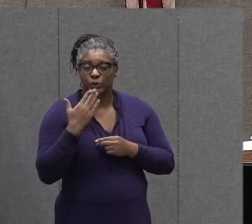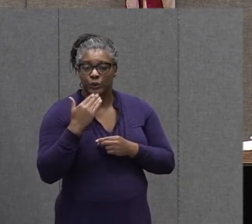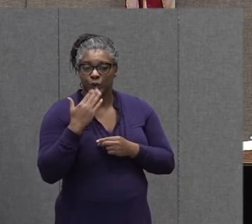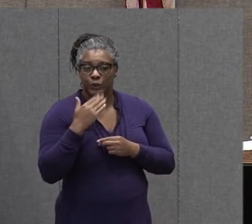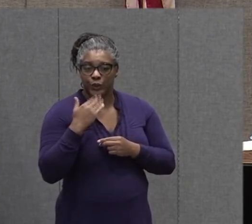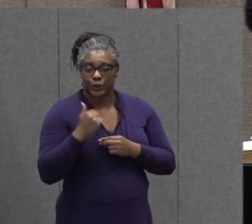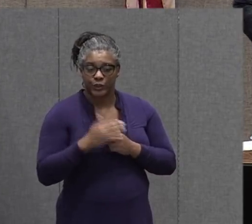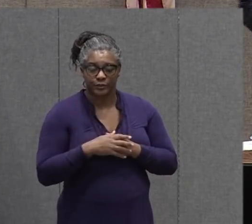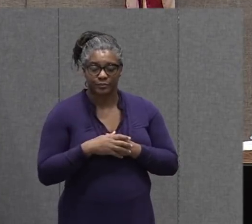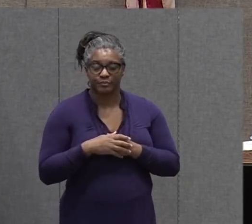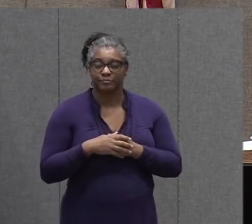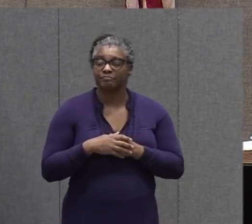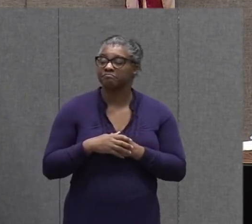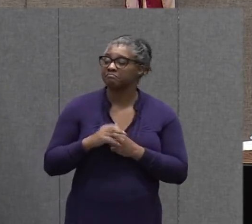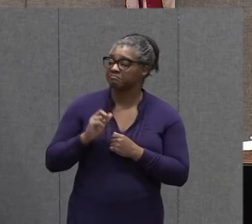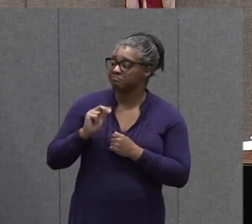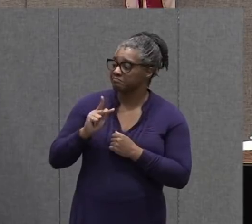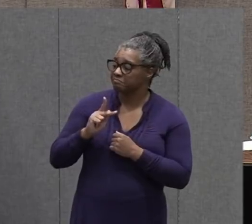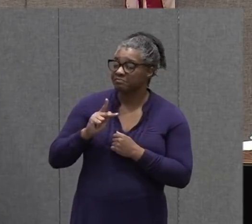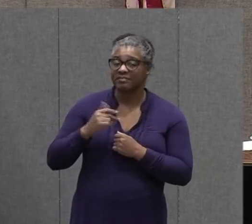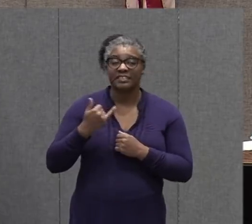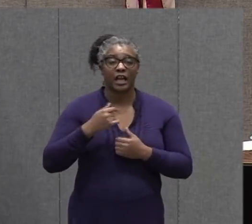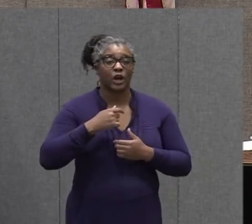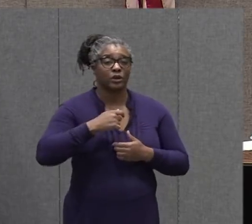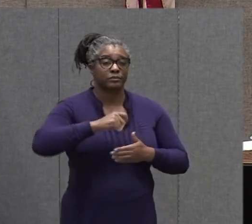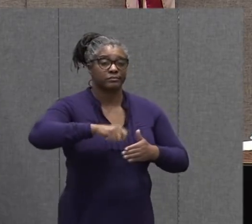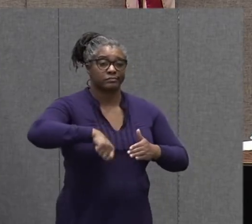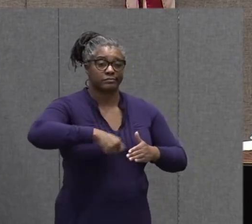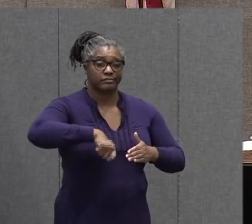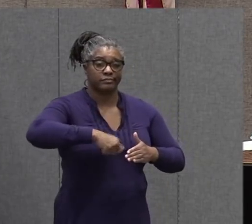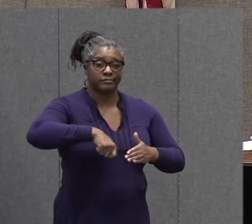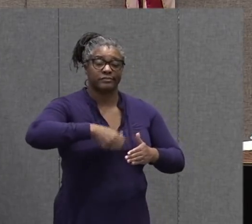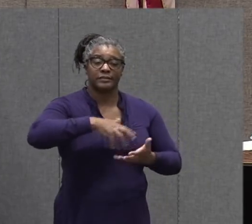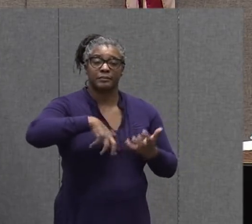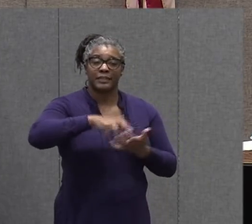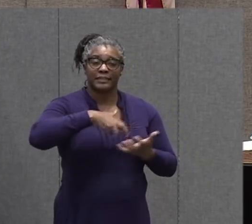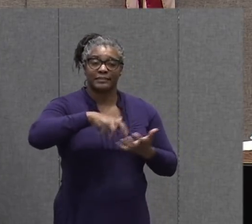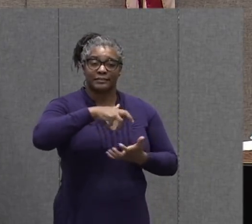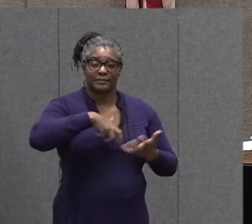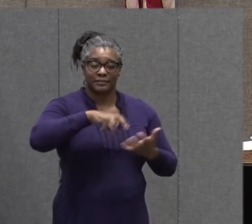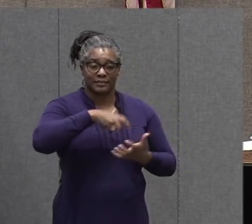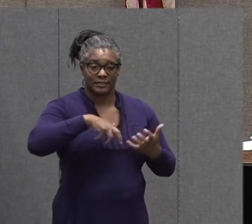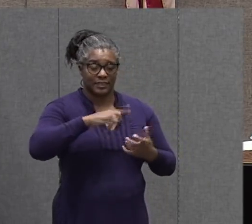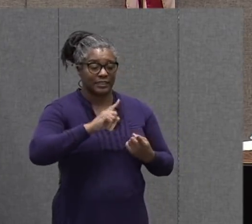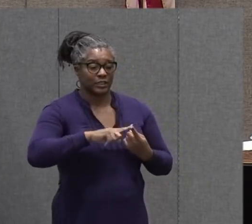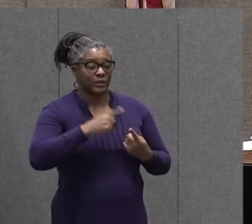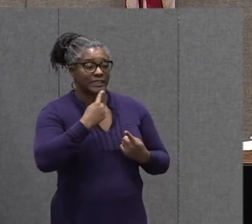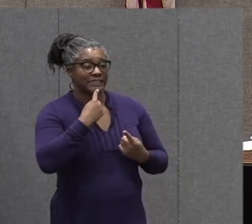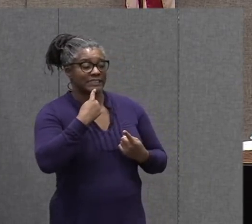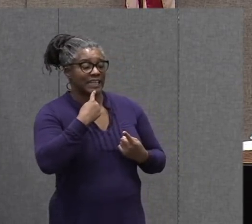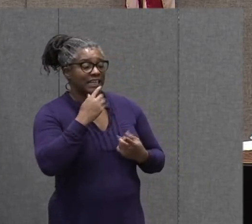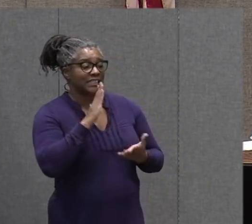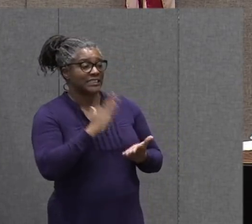[Mr. R] Okay. [Miss Garcia] keep going, you're not gonna stop because, you want it to go from a liquid, Little bit more,..